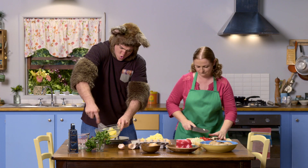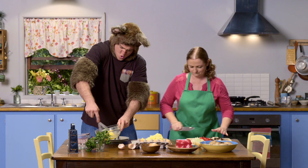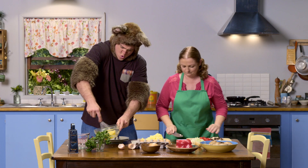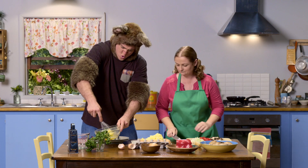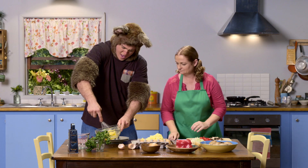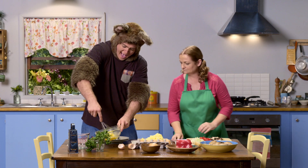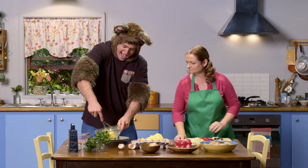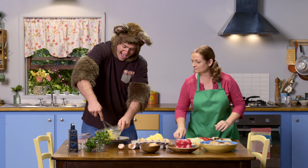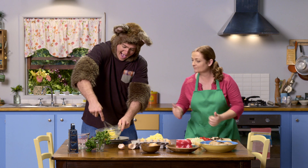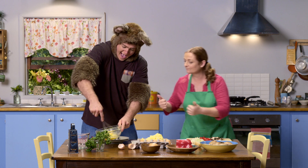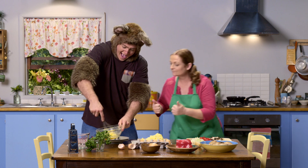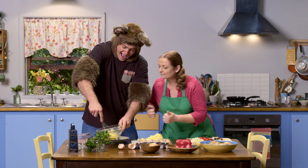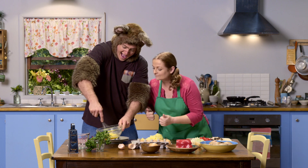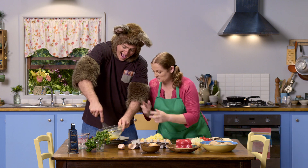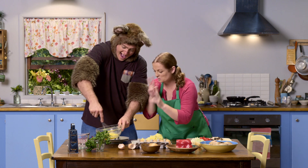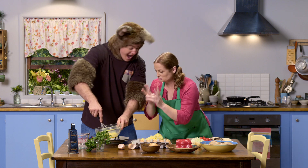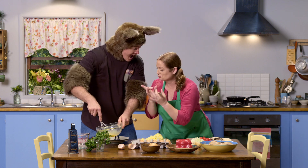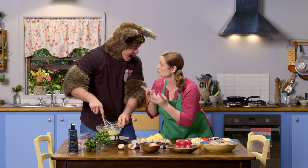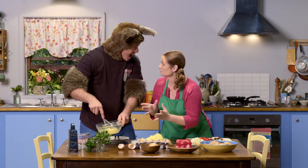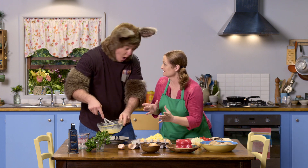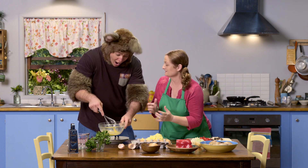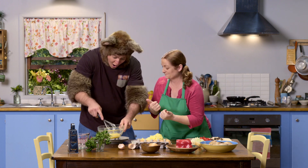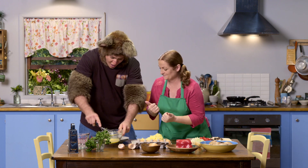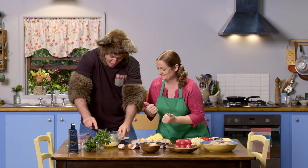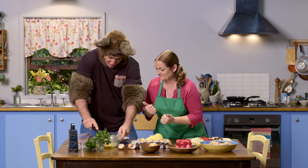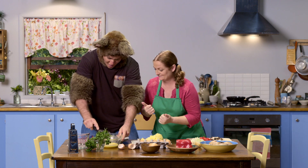Oooh, ah! That looks ready.